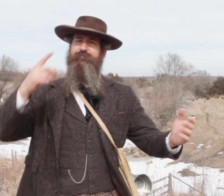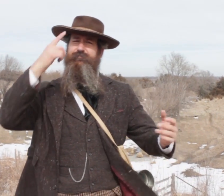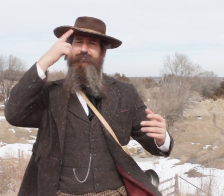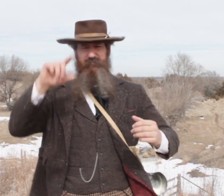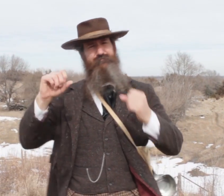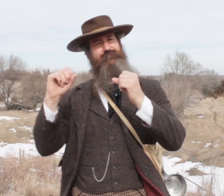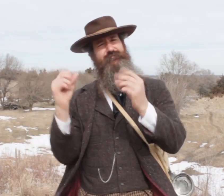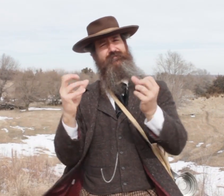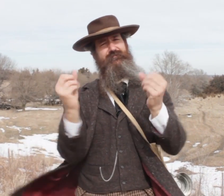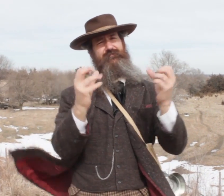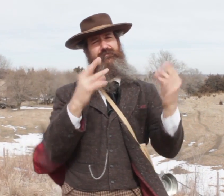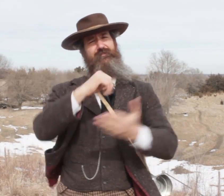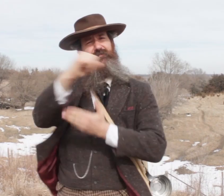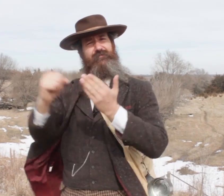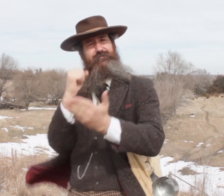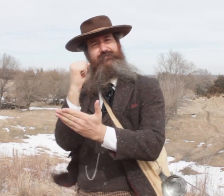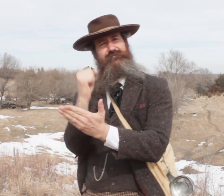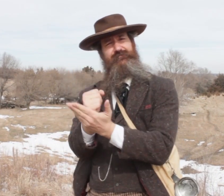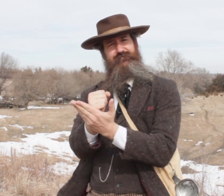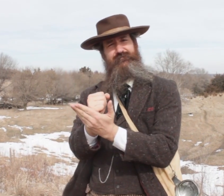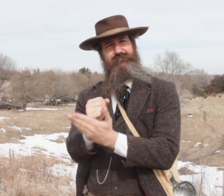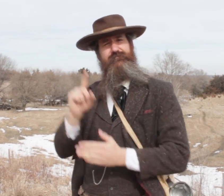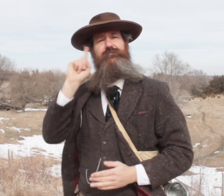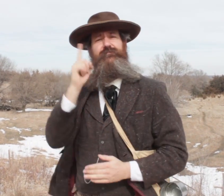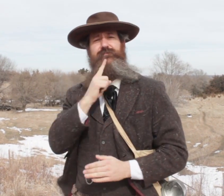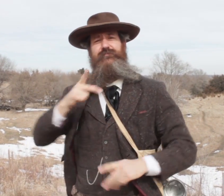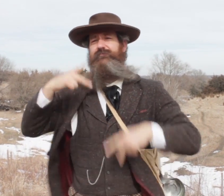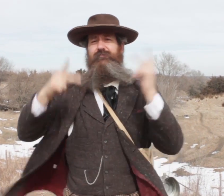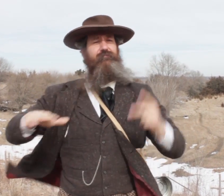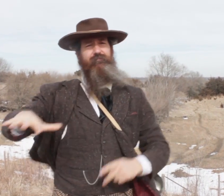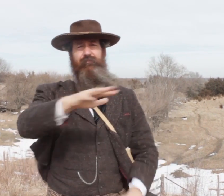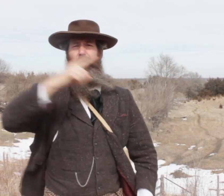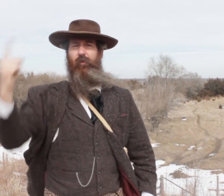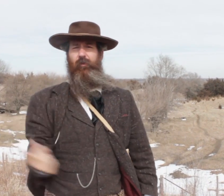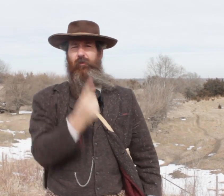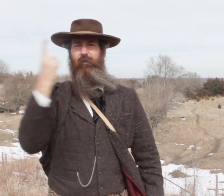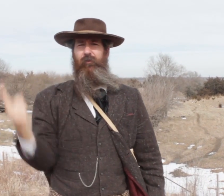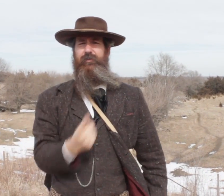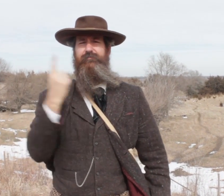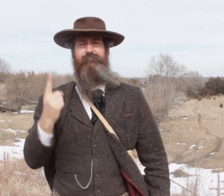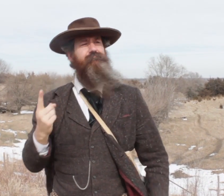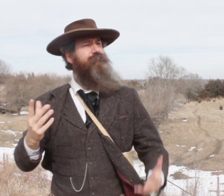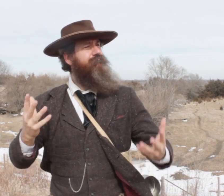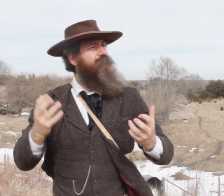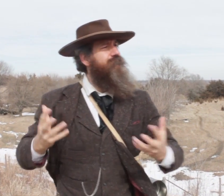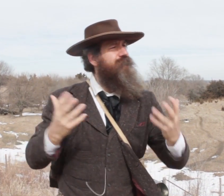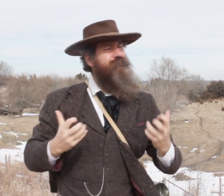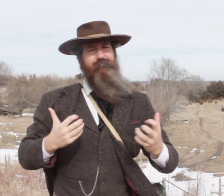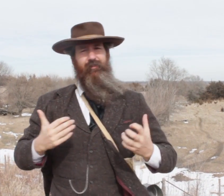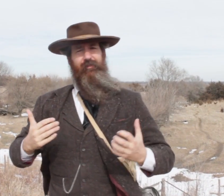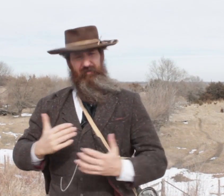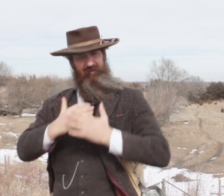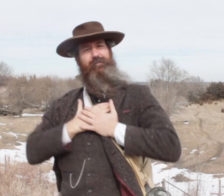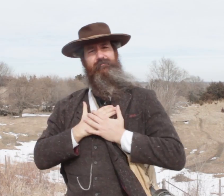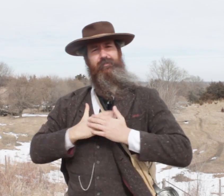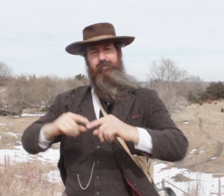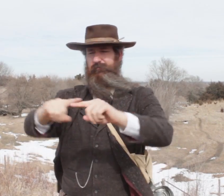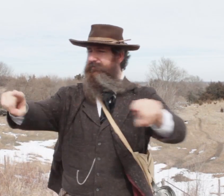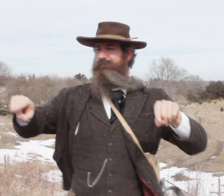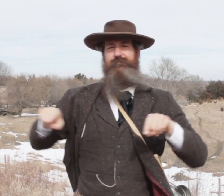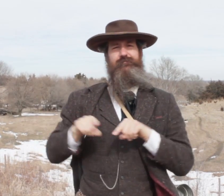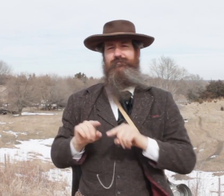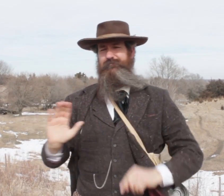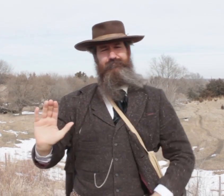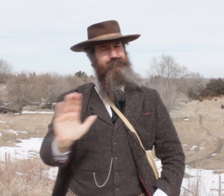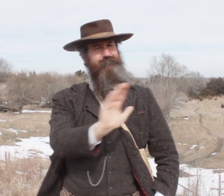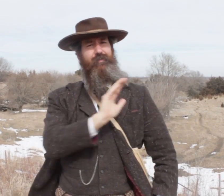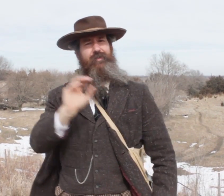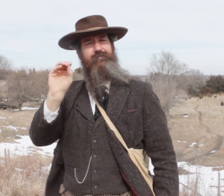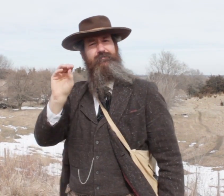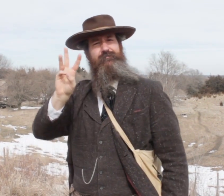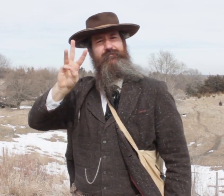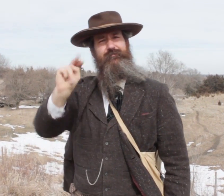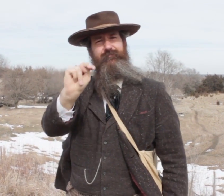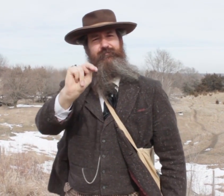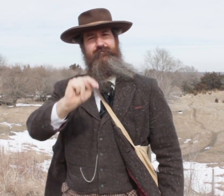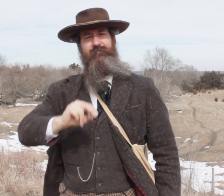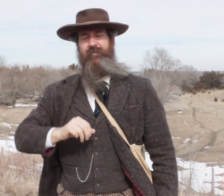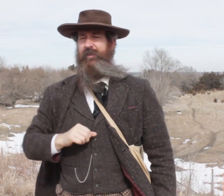For many years, deaf and hard of hearing people always wanted to have a place of their own.